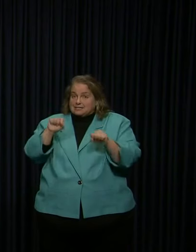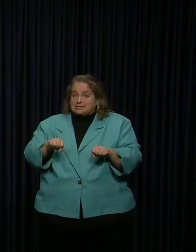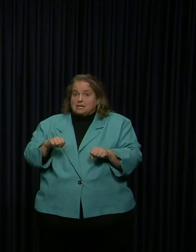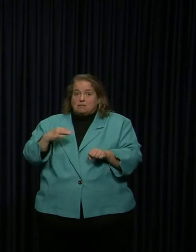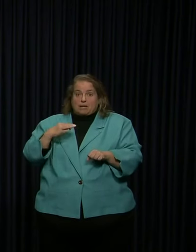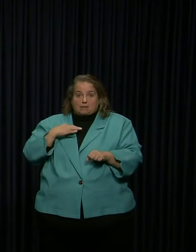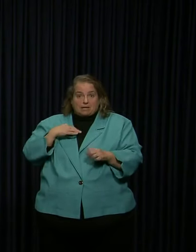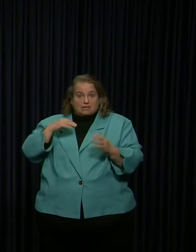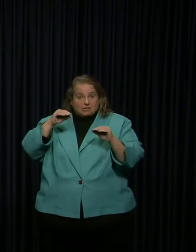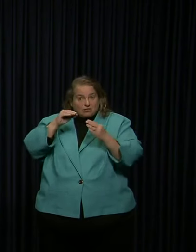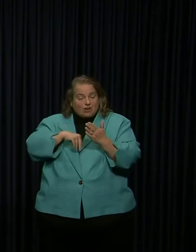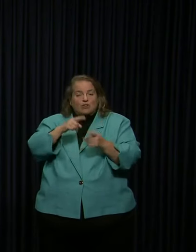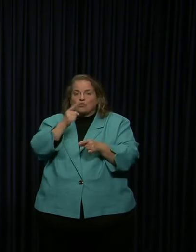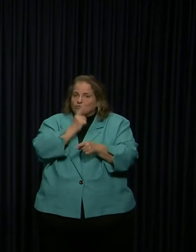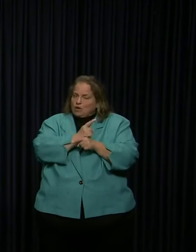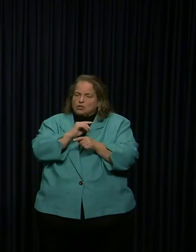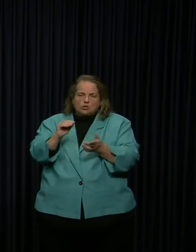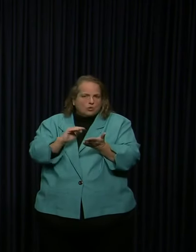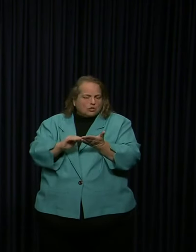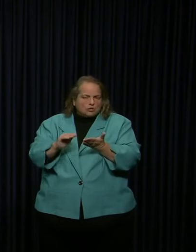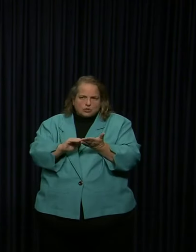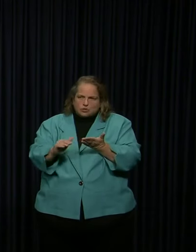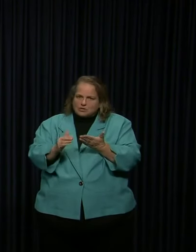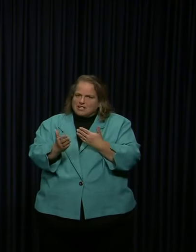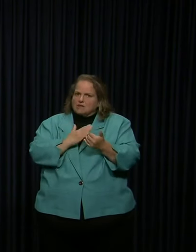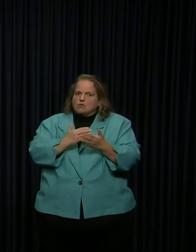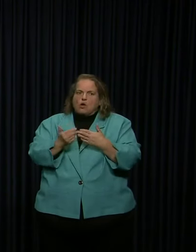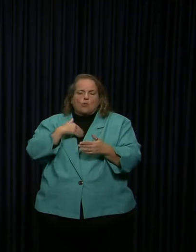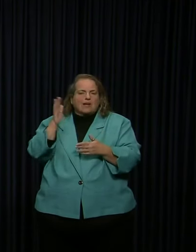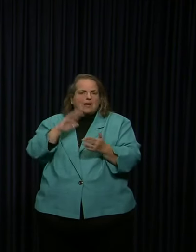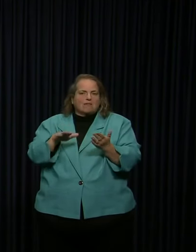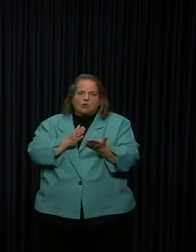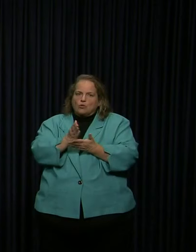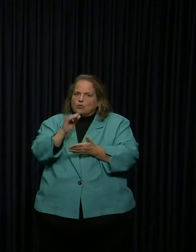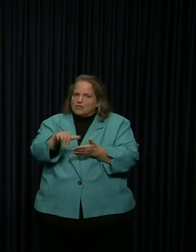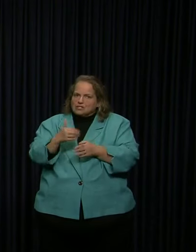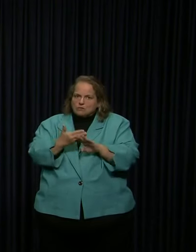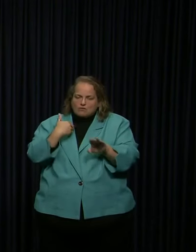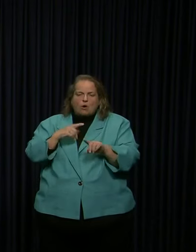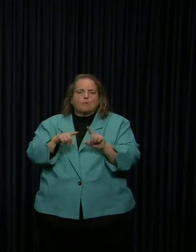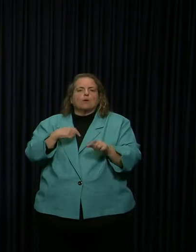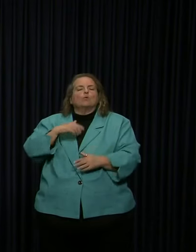IT PREVENTS PEOPLE THAT SHOULD BE ABLE TO VOTE FROM VOTING, RIGHT NOW WE'RE AT IN MID-OF THE